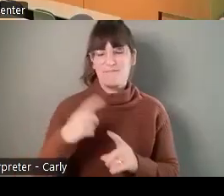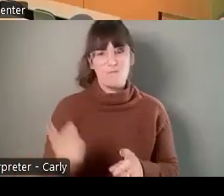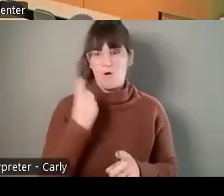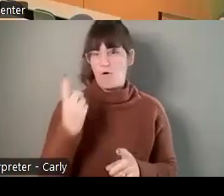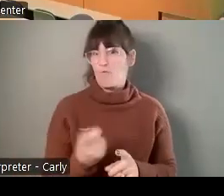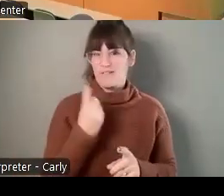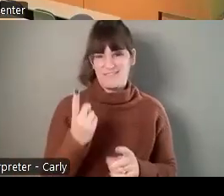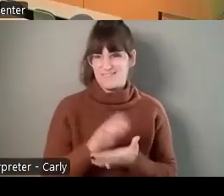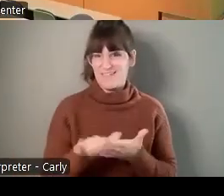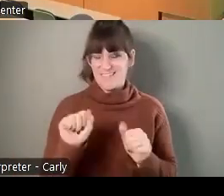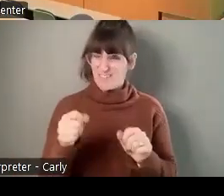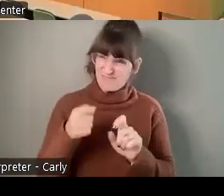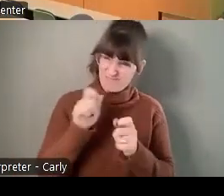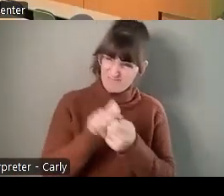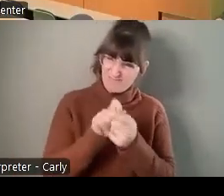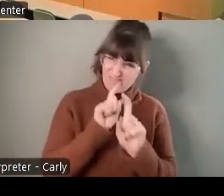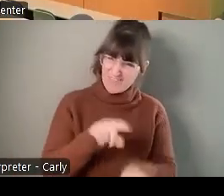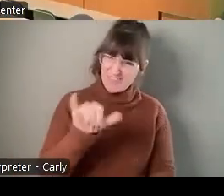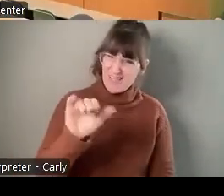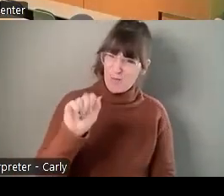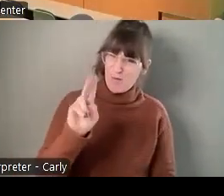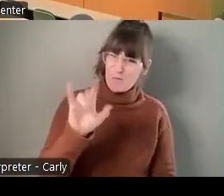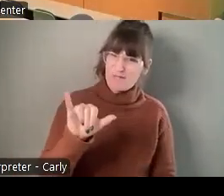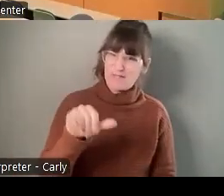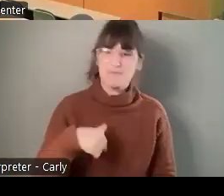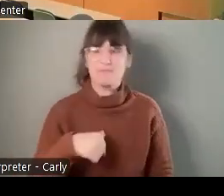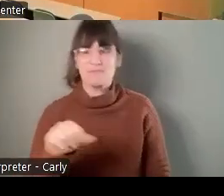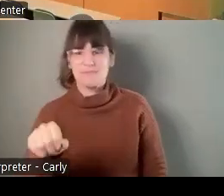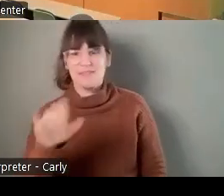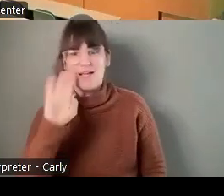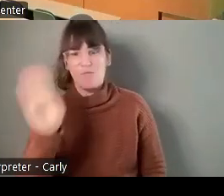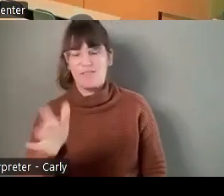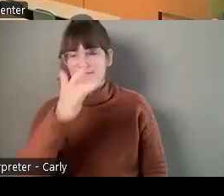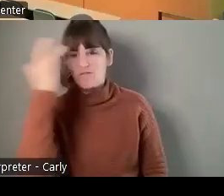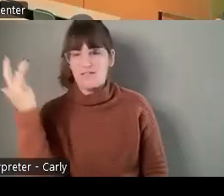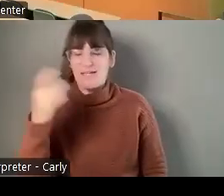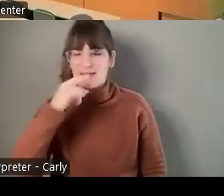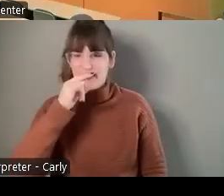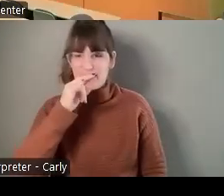Can you answer specifically, Hud Aubrey? Yes. I will never forget a kid who completed the